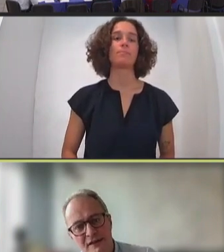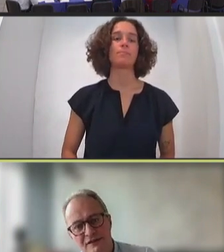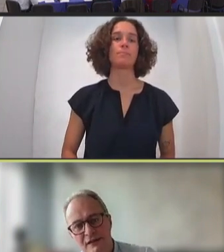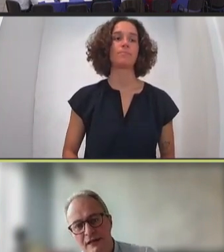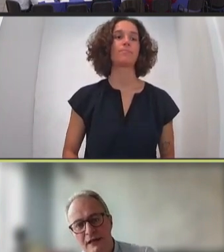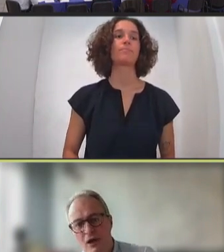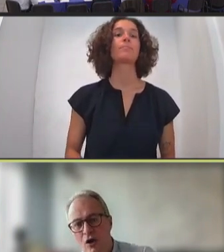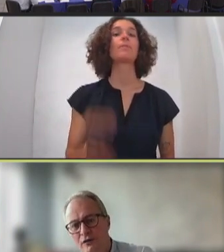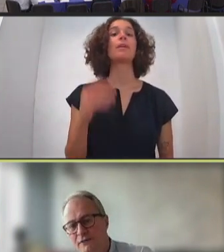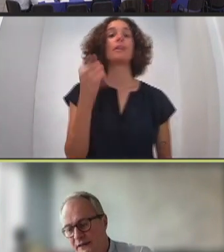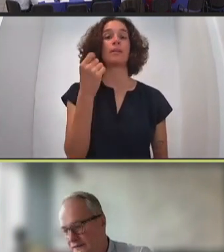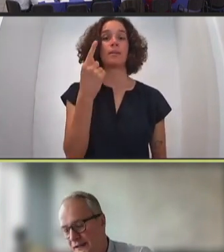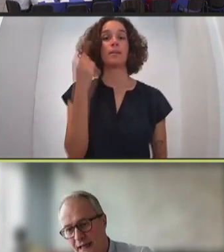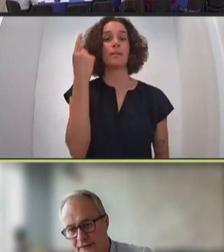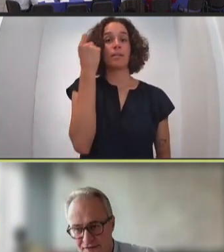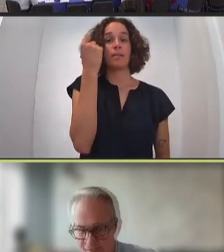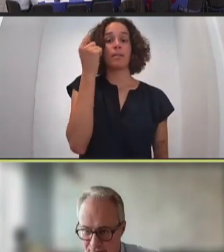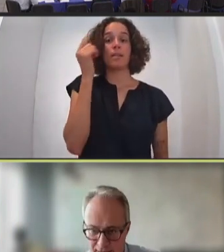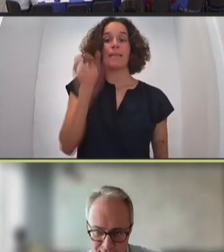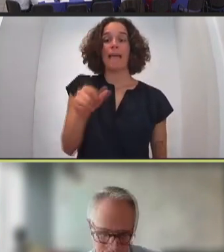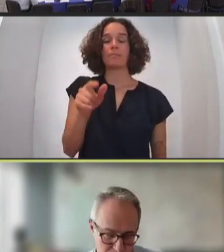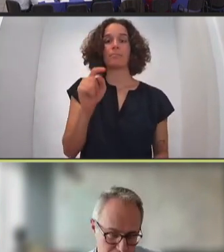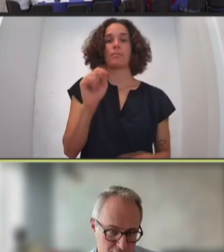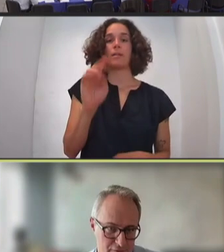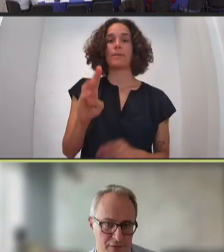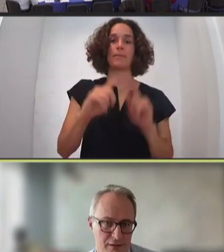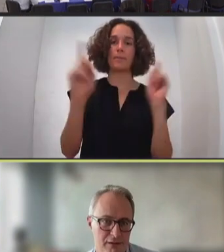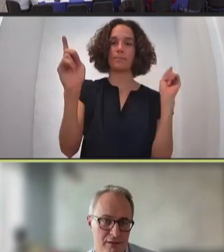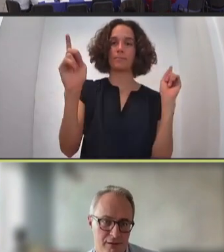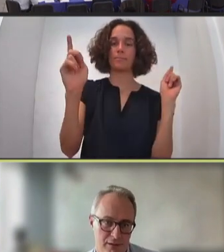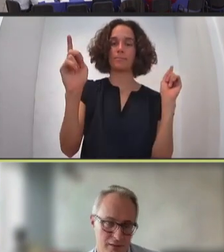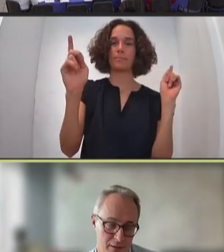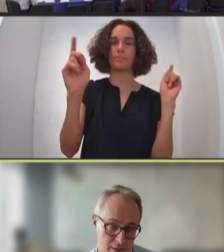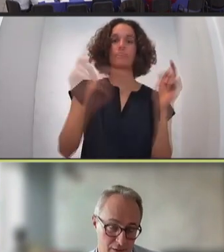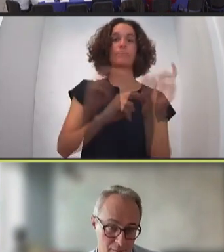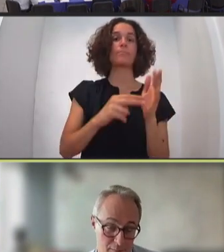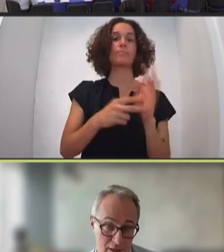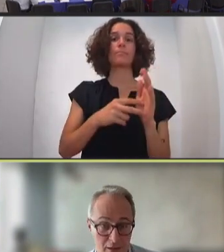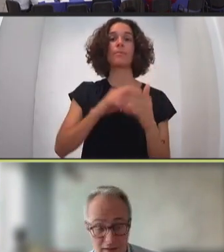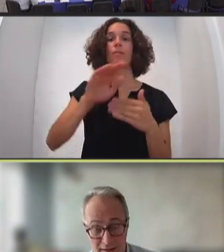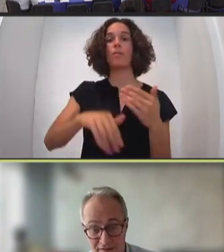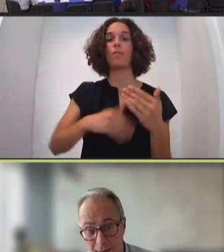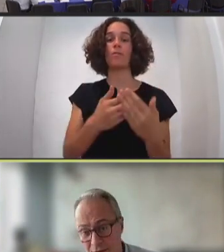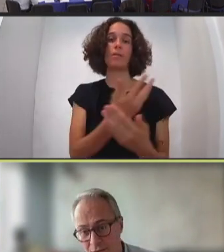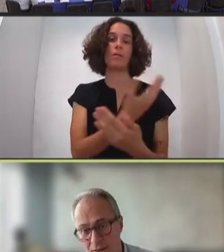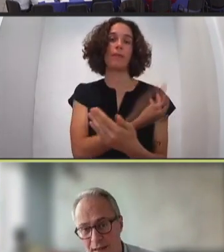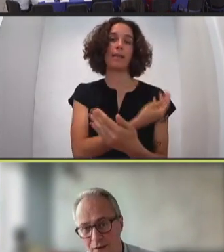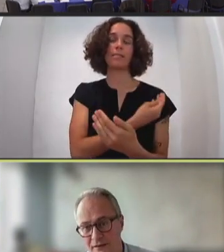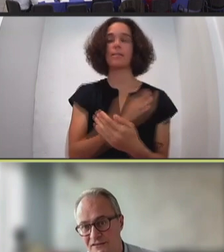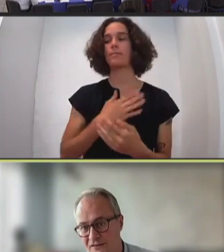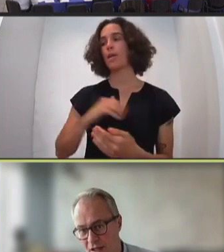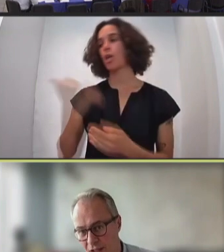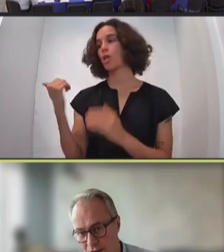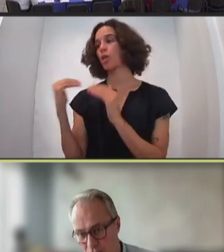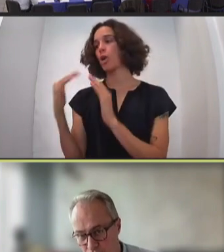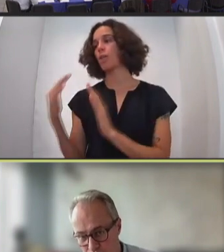basically, all the vaccines, as many of my colleague explained today, are designed to